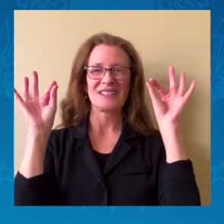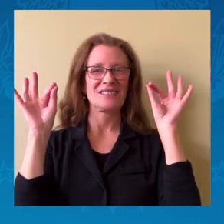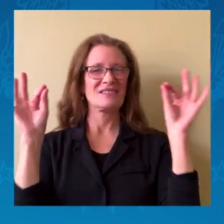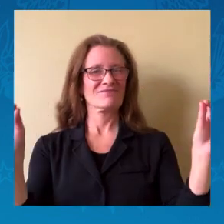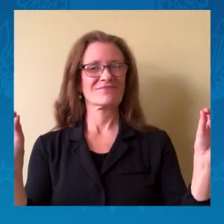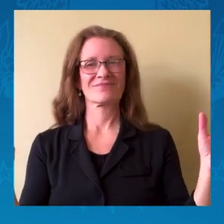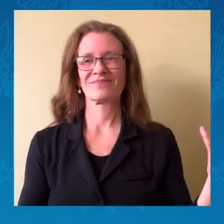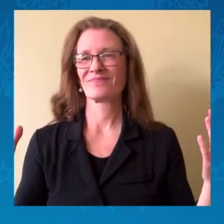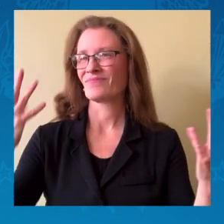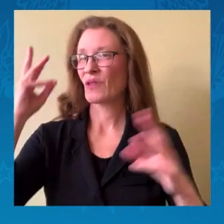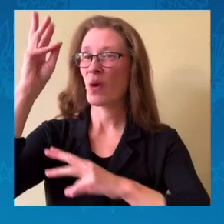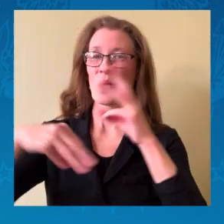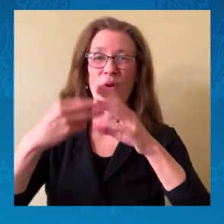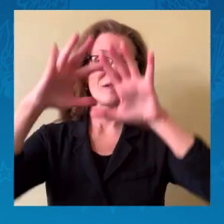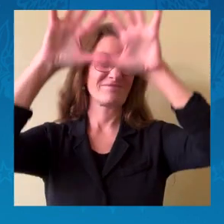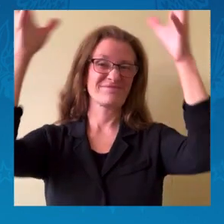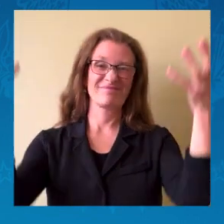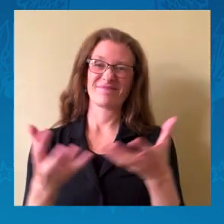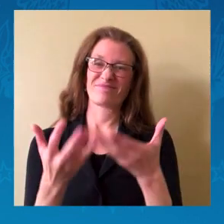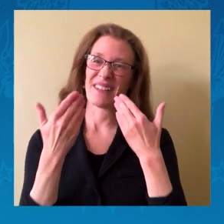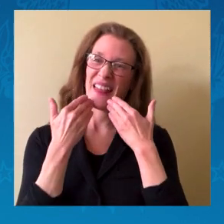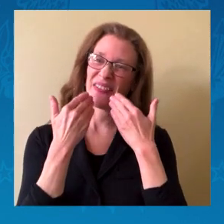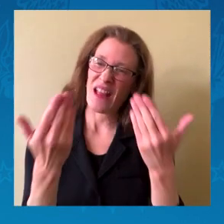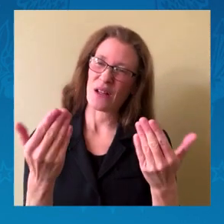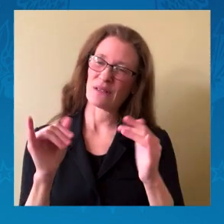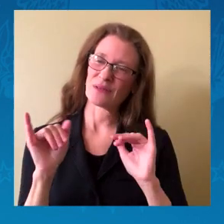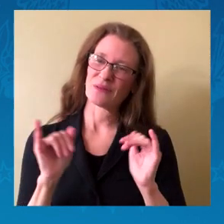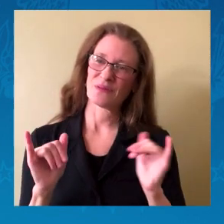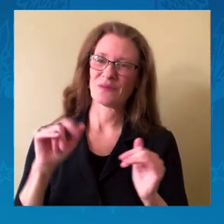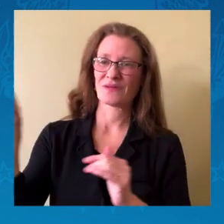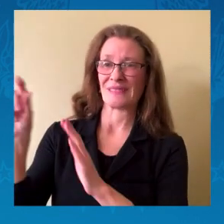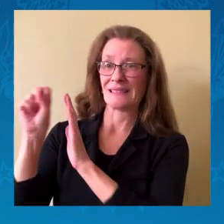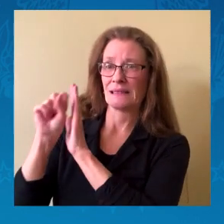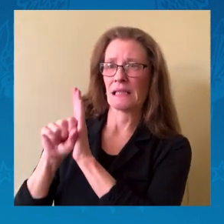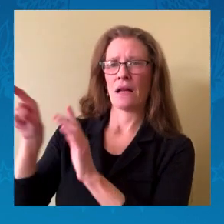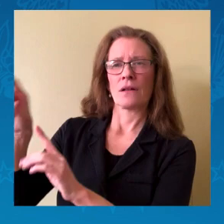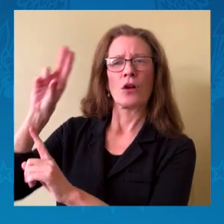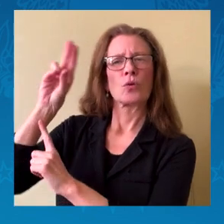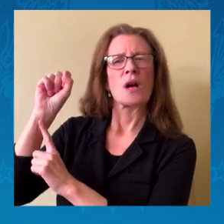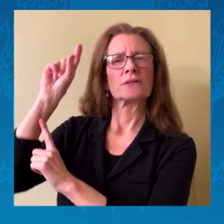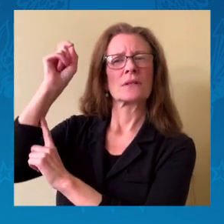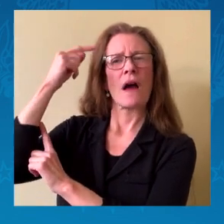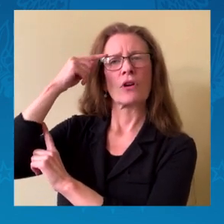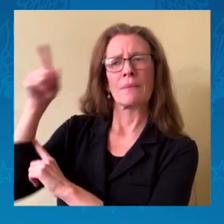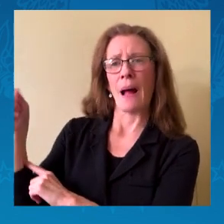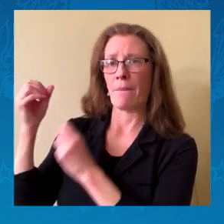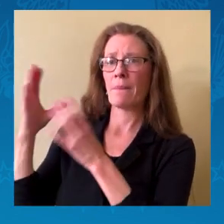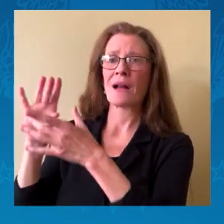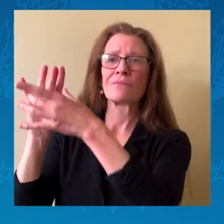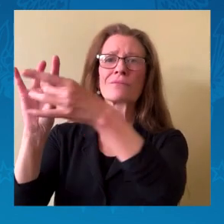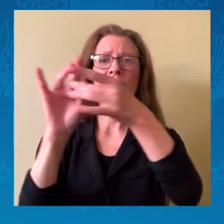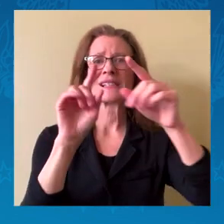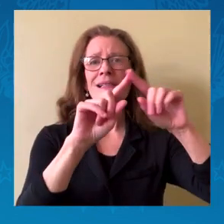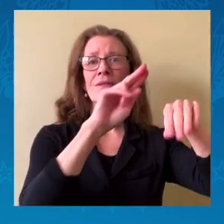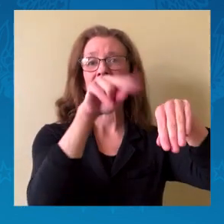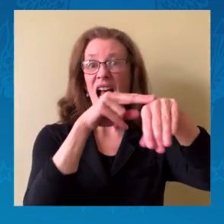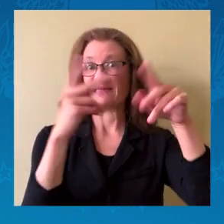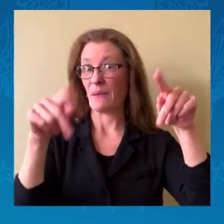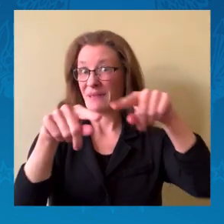leads US government engagements with other nations, many of whom are here today to promote shared norms of responsible behavior